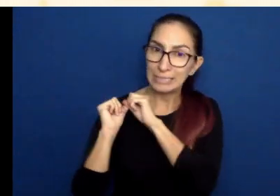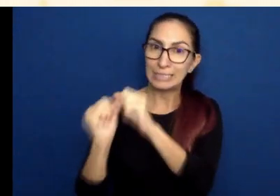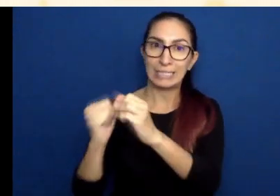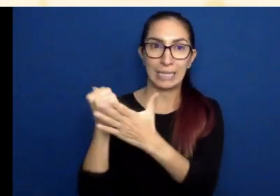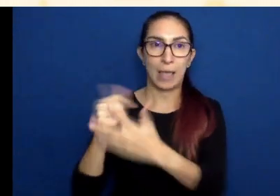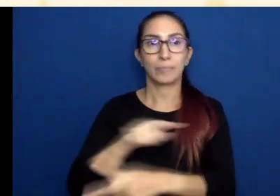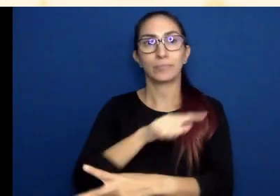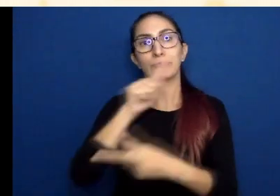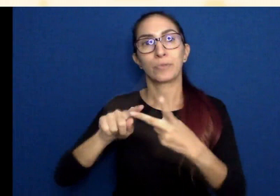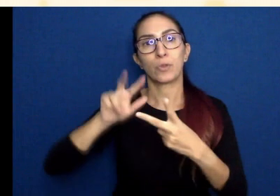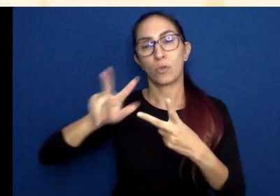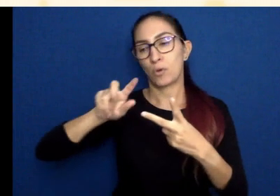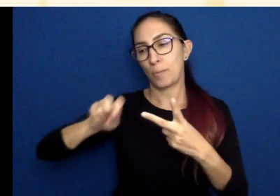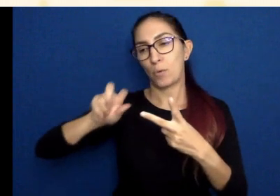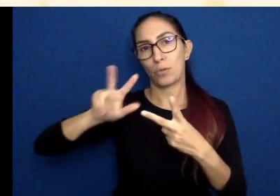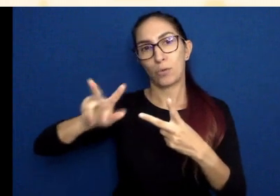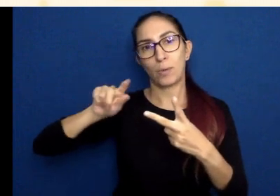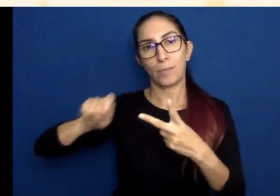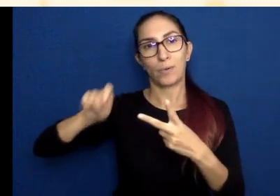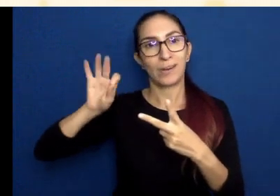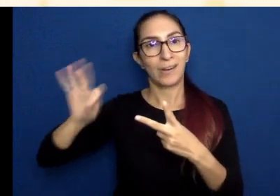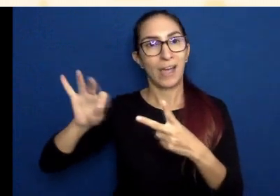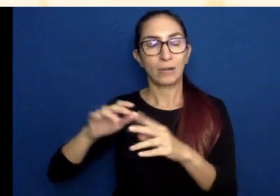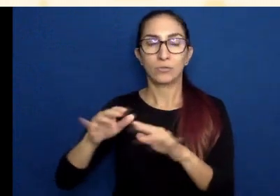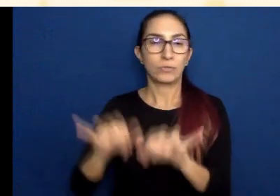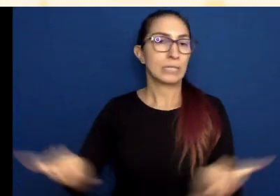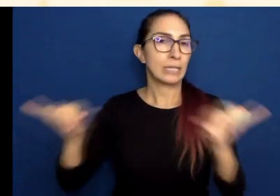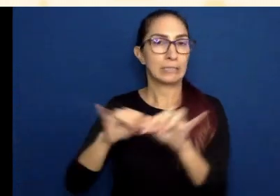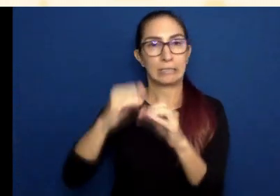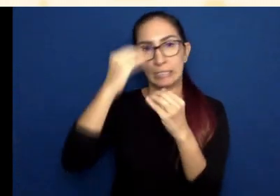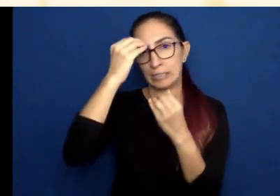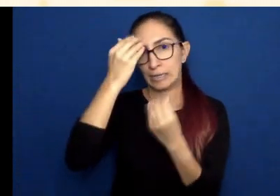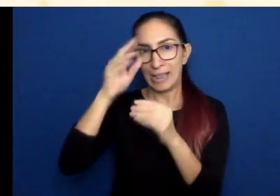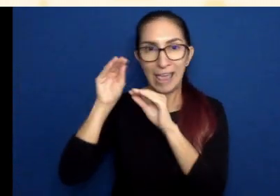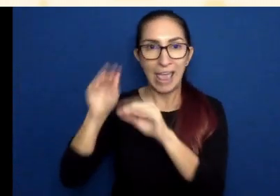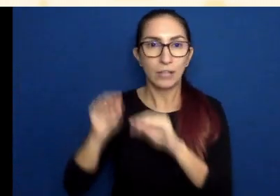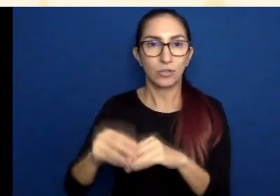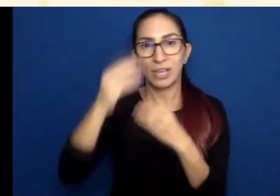3.3.9, redundant entry. Information previously entered is auto populated.